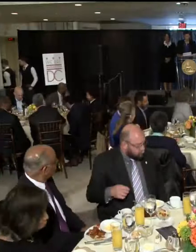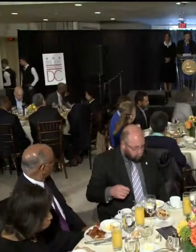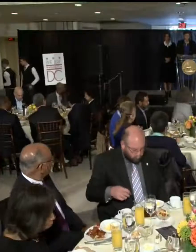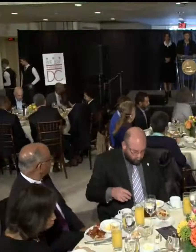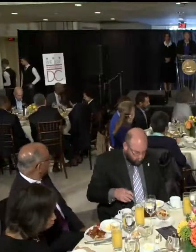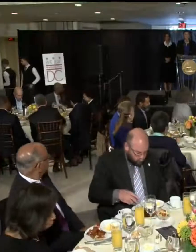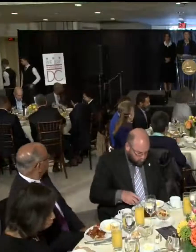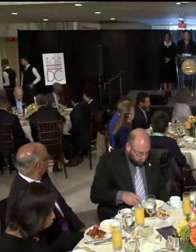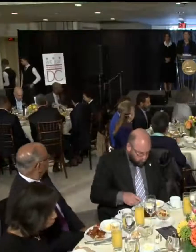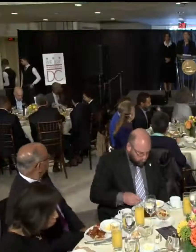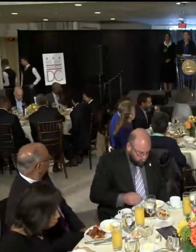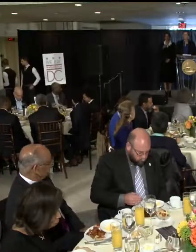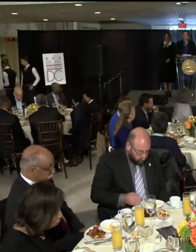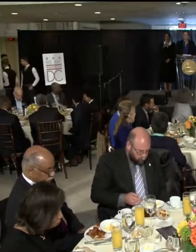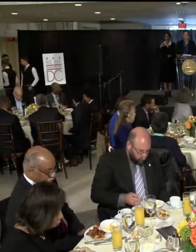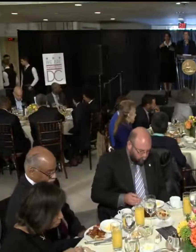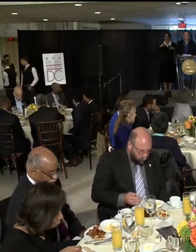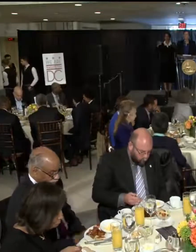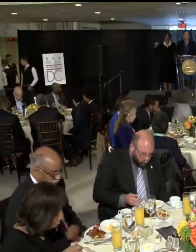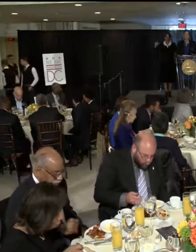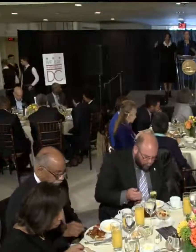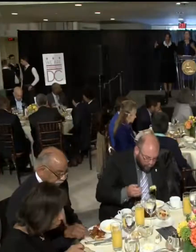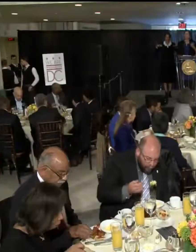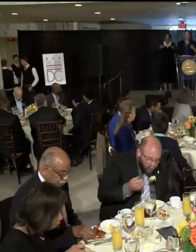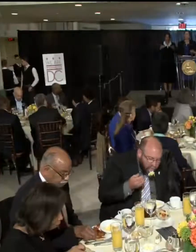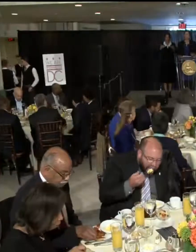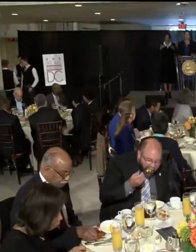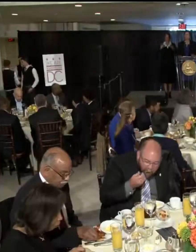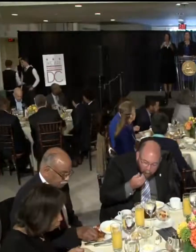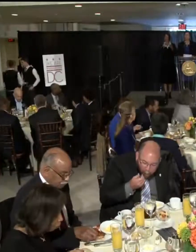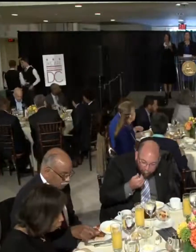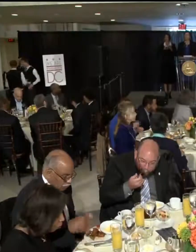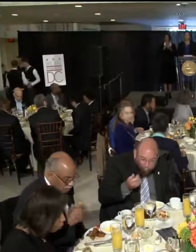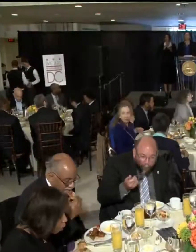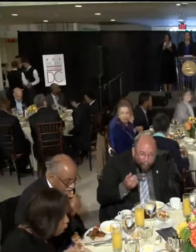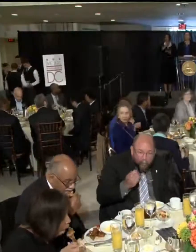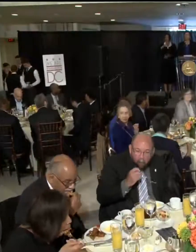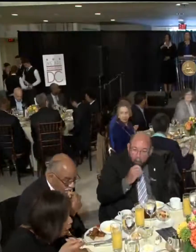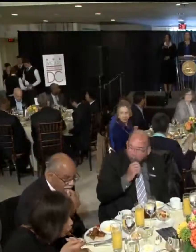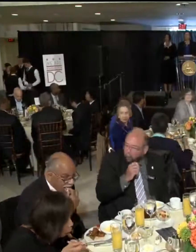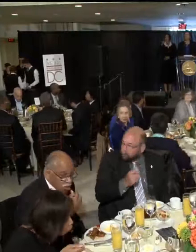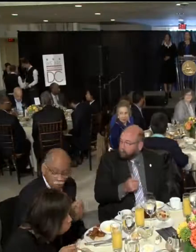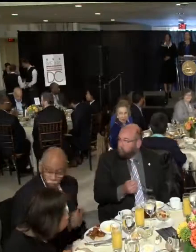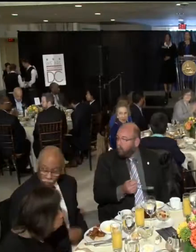AND WE HAVE INVITED A VERY -- AND COUNCILMEMBER BRIANNE NADEAU FROM WARD 1.